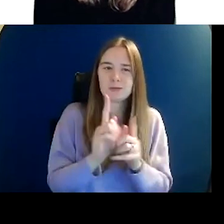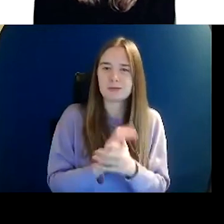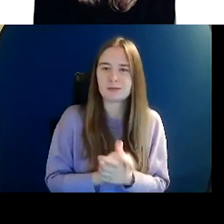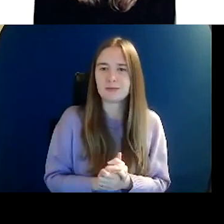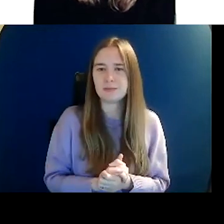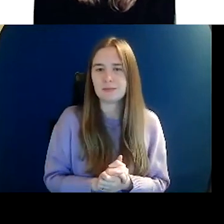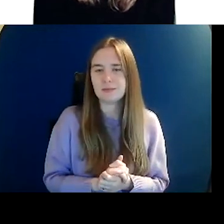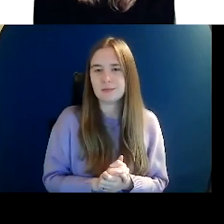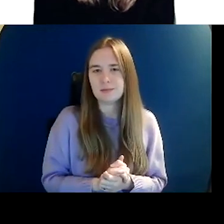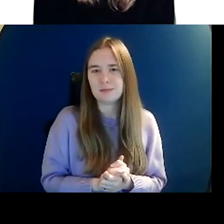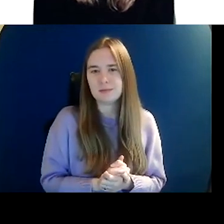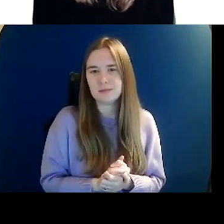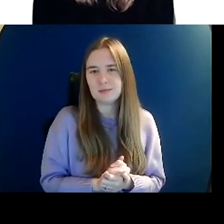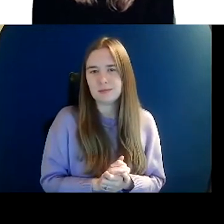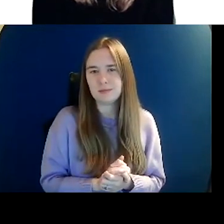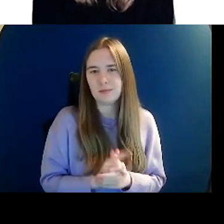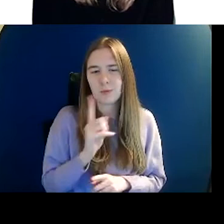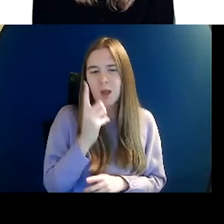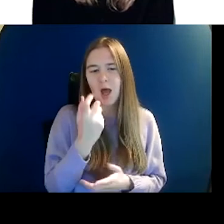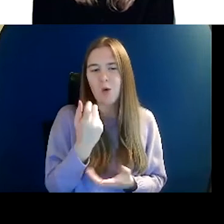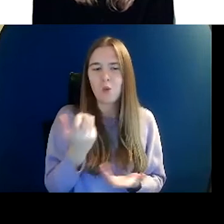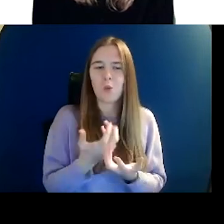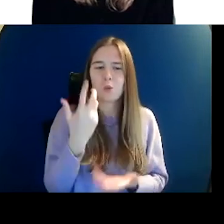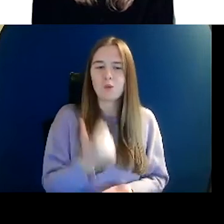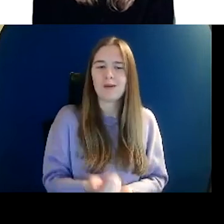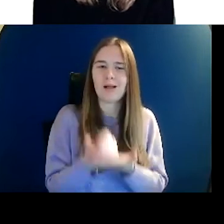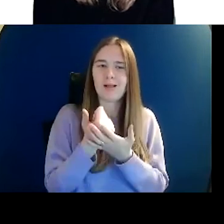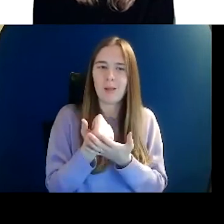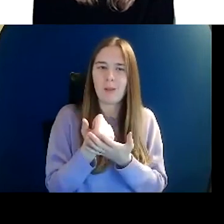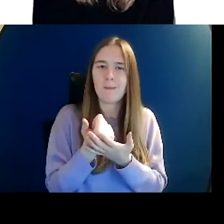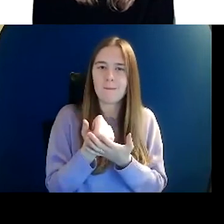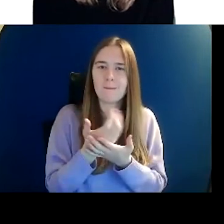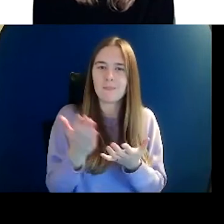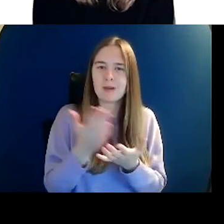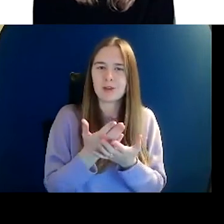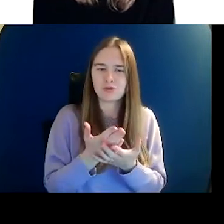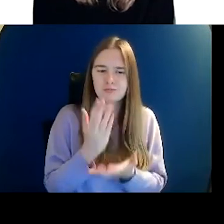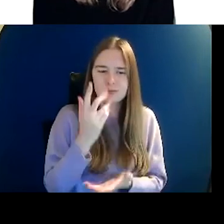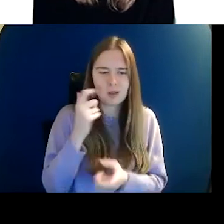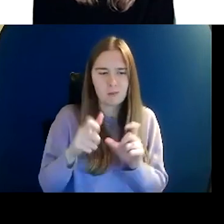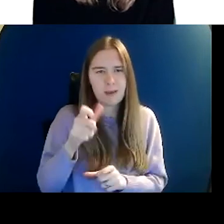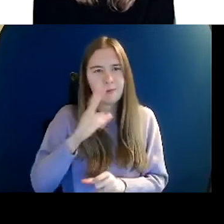What mechanism might there be to authentically involve the voices of young people?